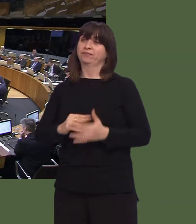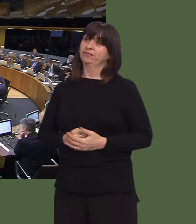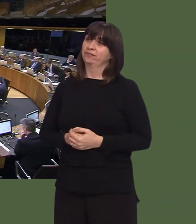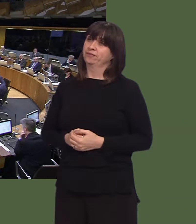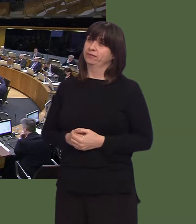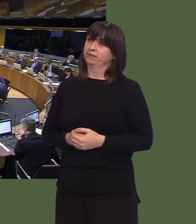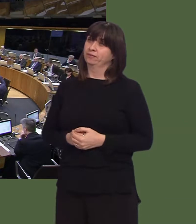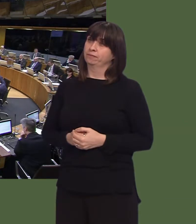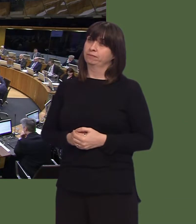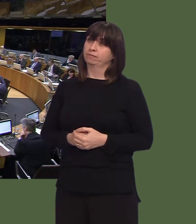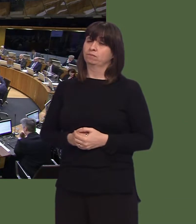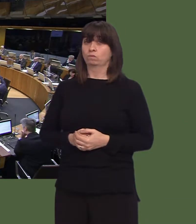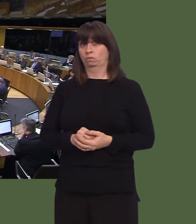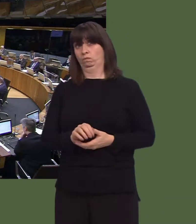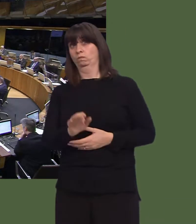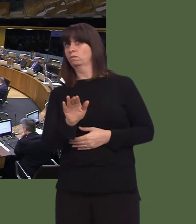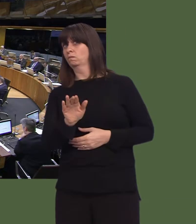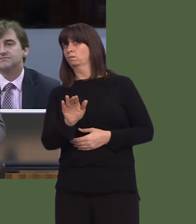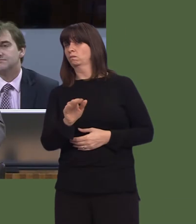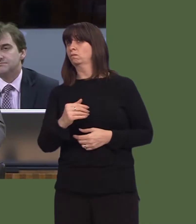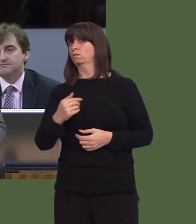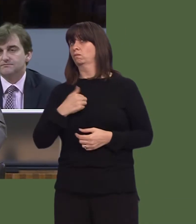If I could, with your indulgence, Presiding Officer, also lend my tribute to Lord Nick